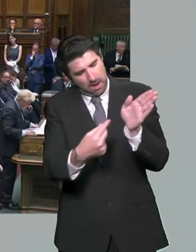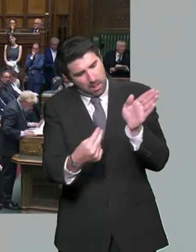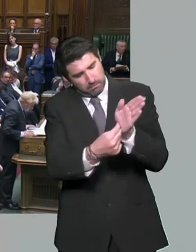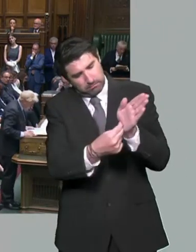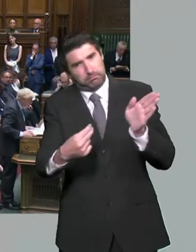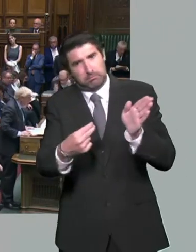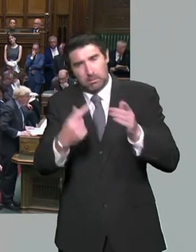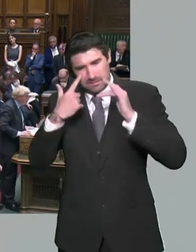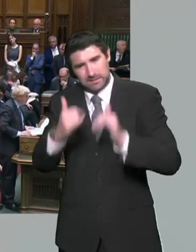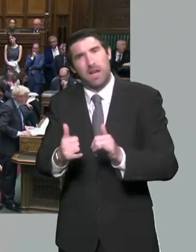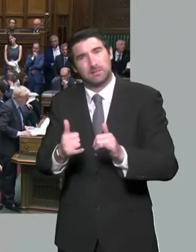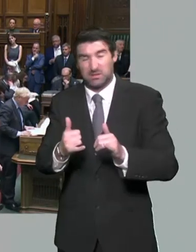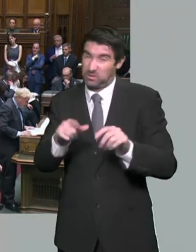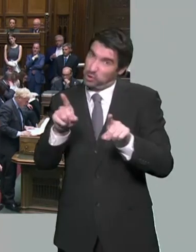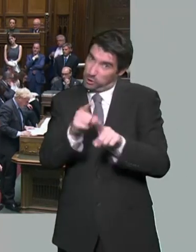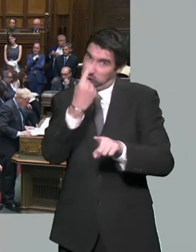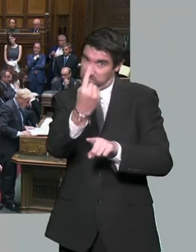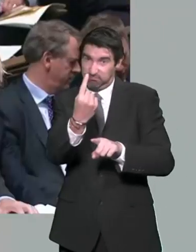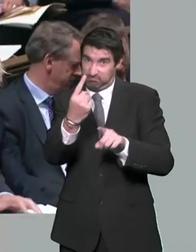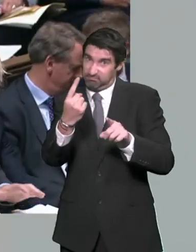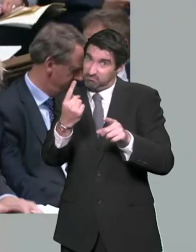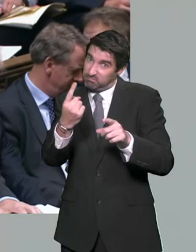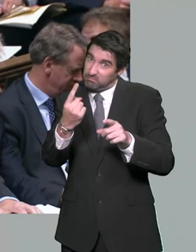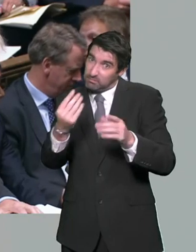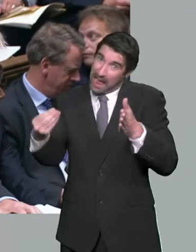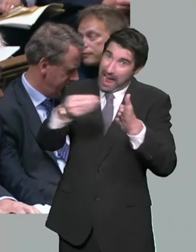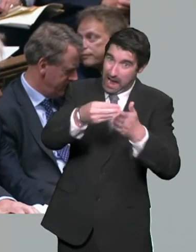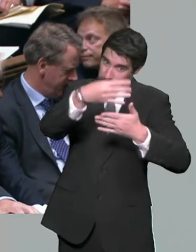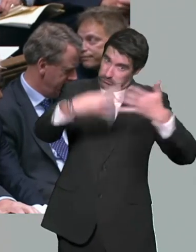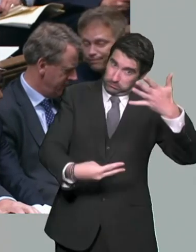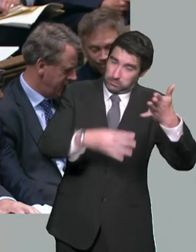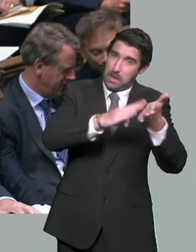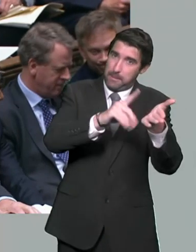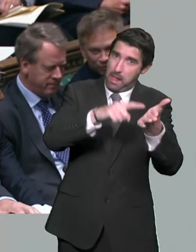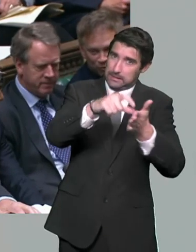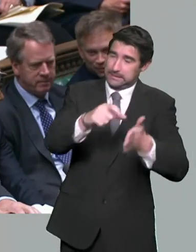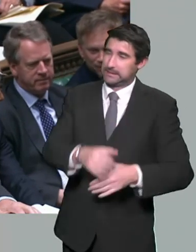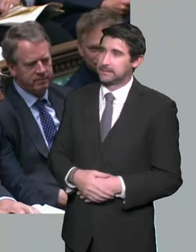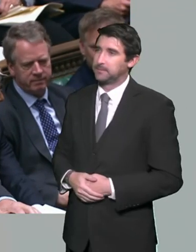Friend very much. I know that everybody’s thoughts will be with Nellie and her parents, Tom and Megan,